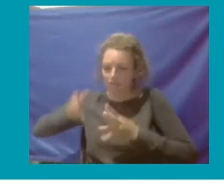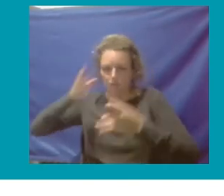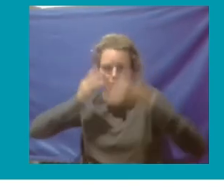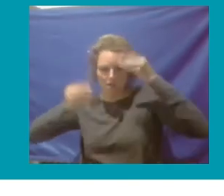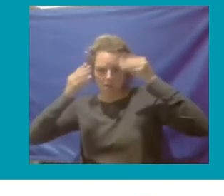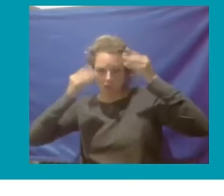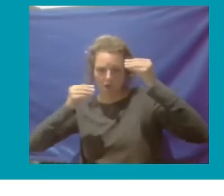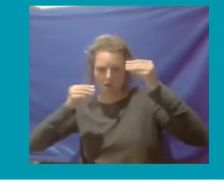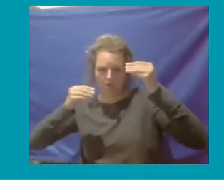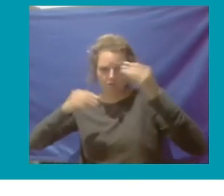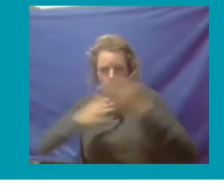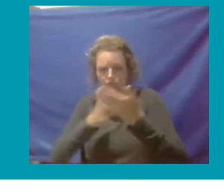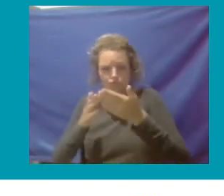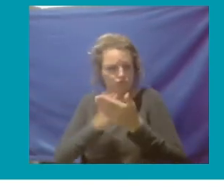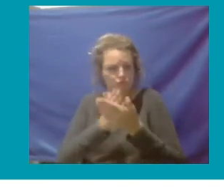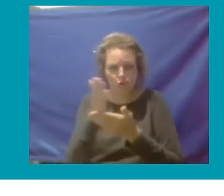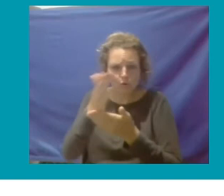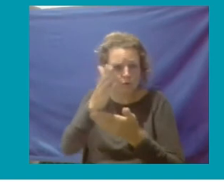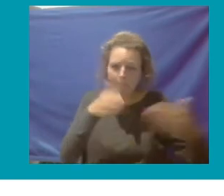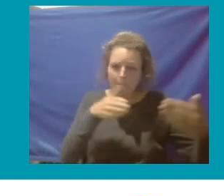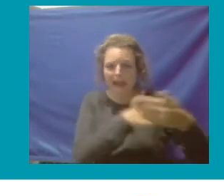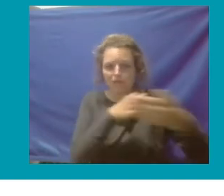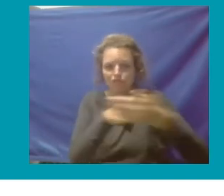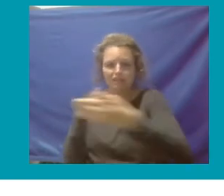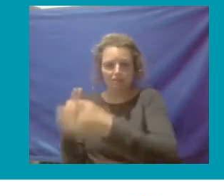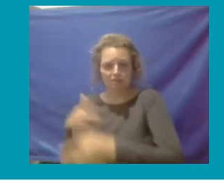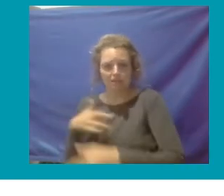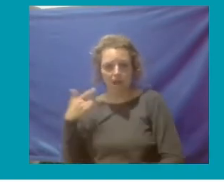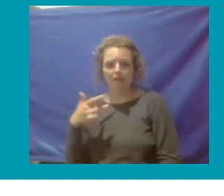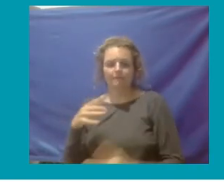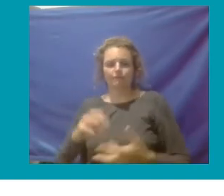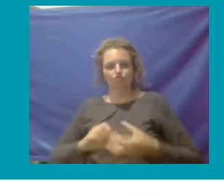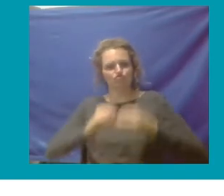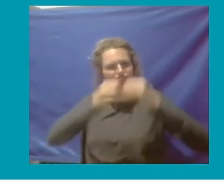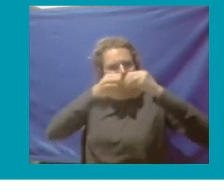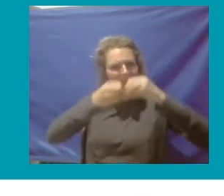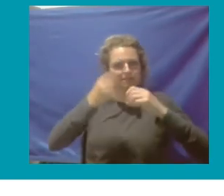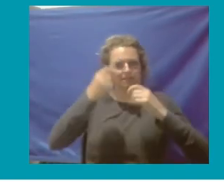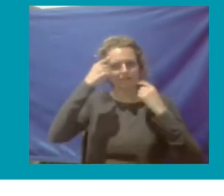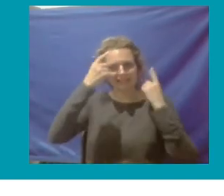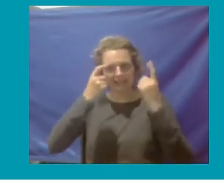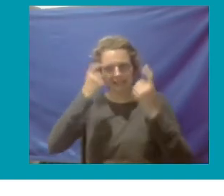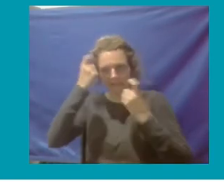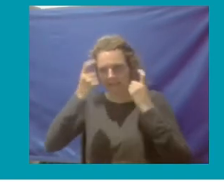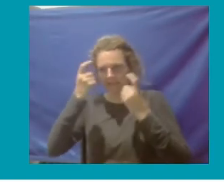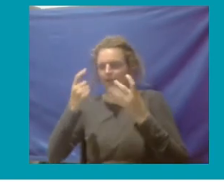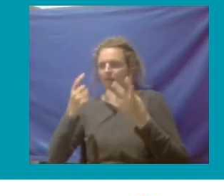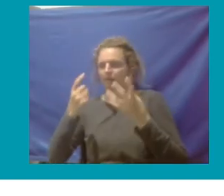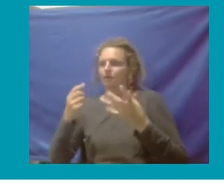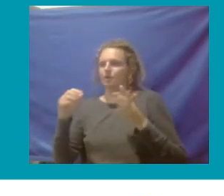might be in front of us. So creative thinking, problem solving, project management, in all the things that employers really want